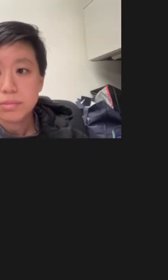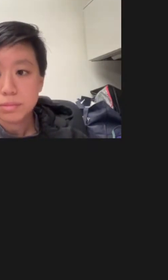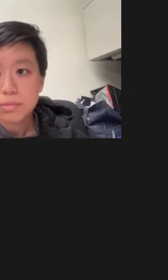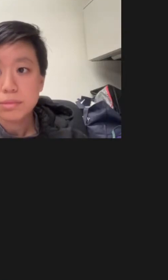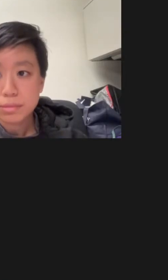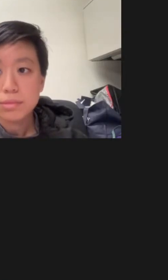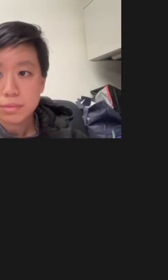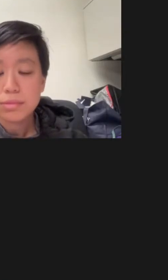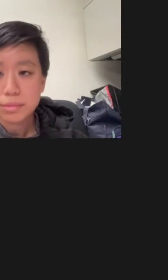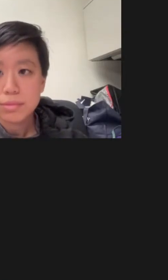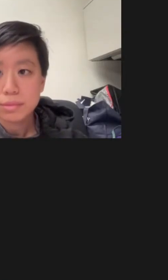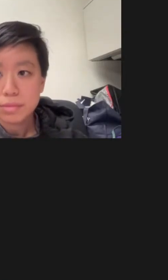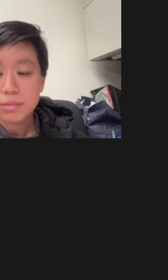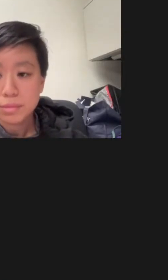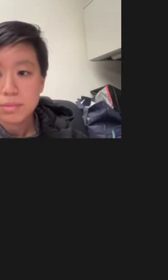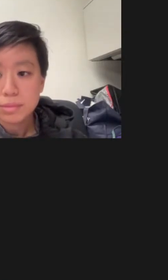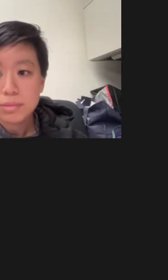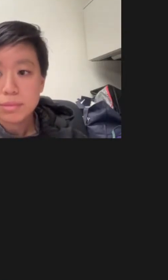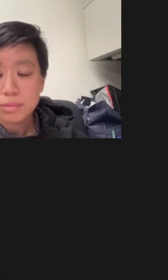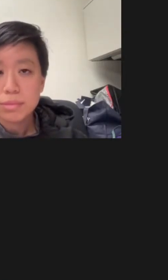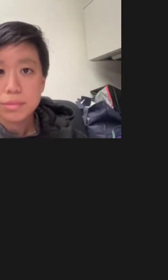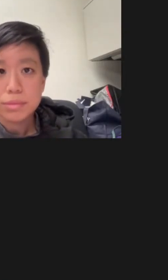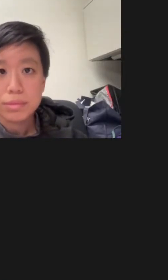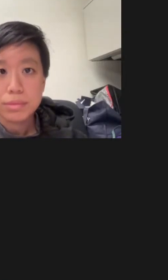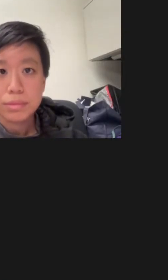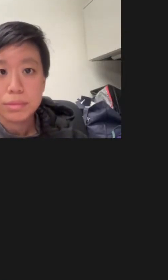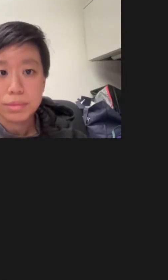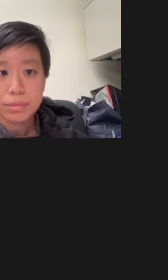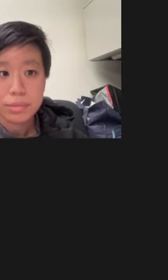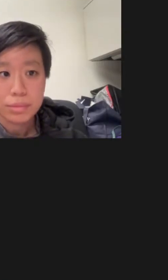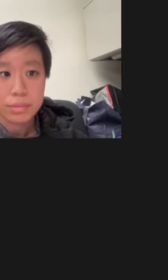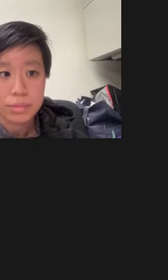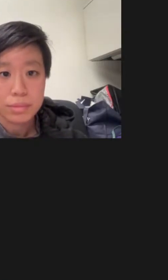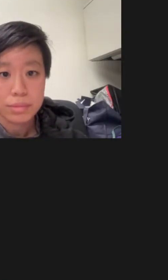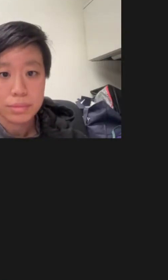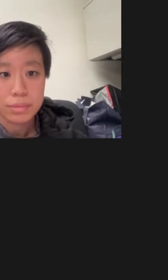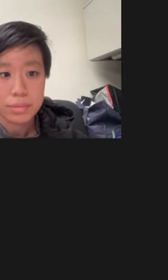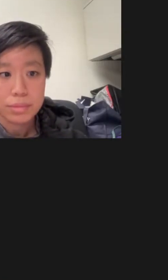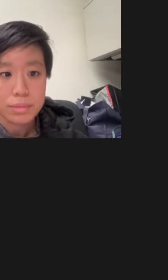As I mentioned, the medical community is not well